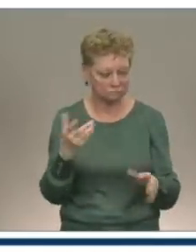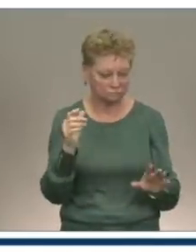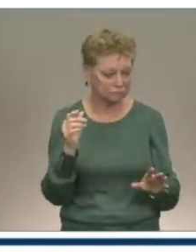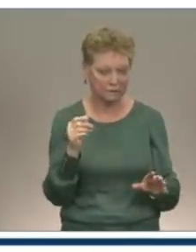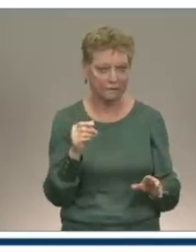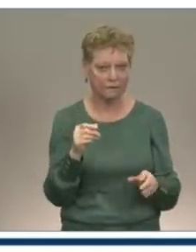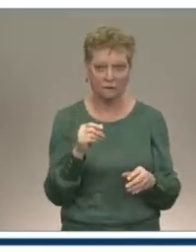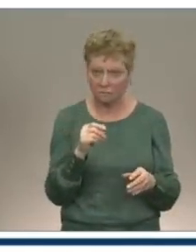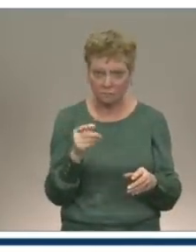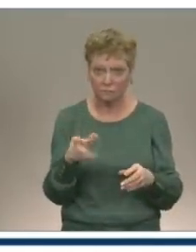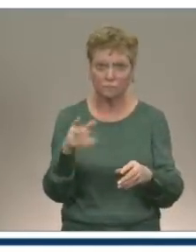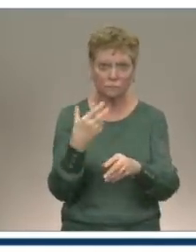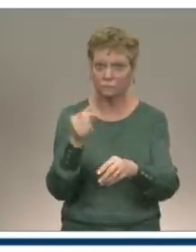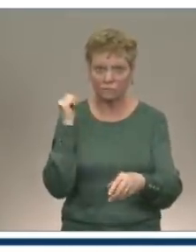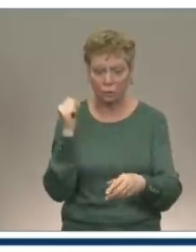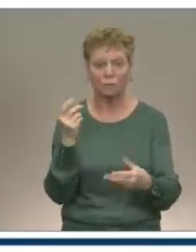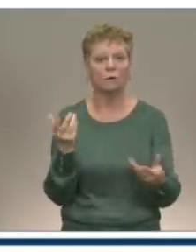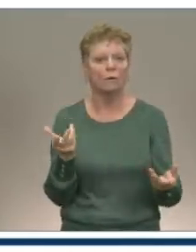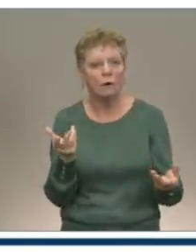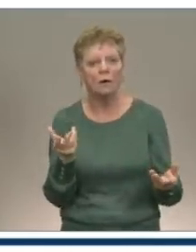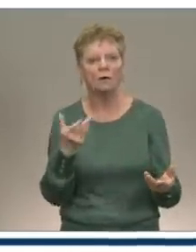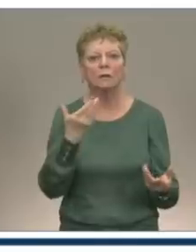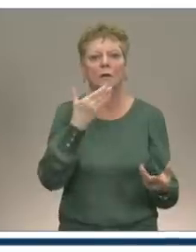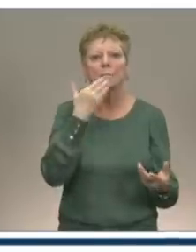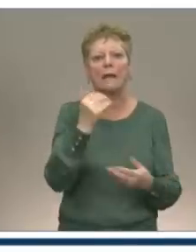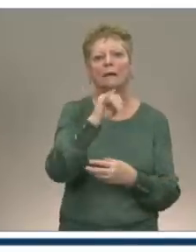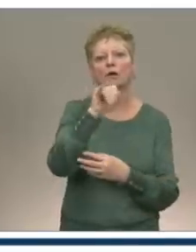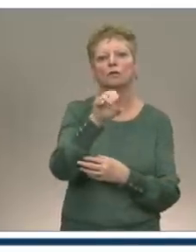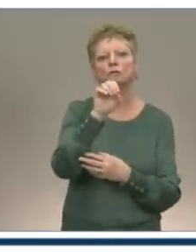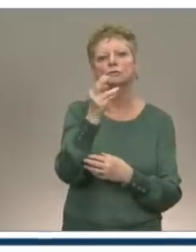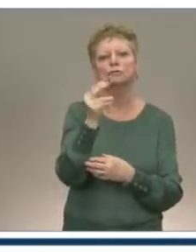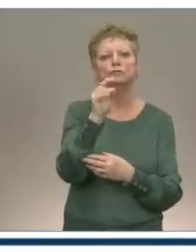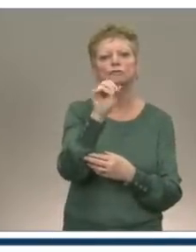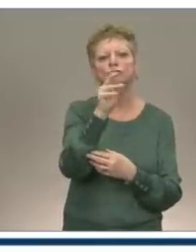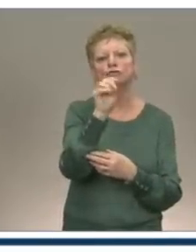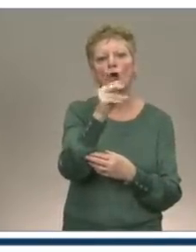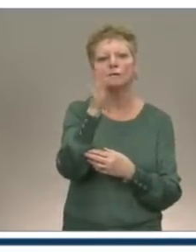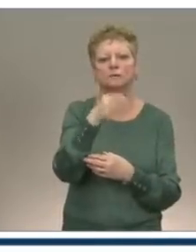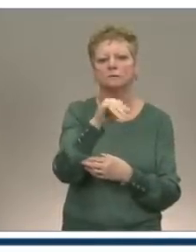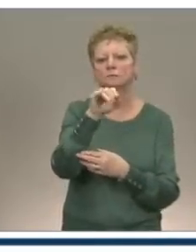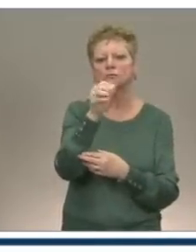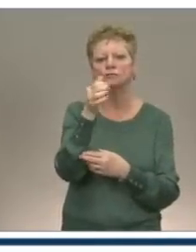vaccine well it's better that they get a johnson and johnson and and and we know that provides good